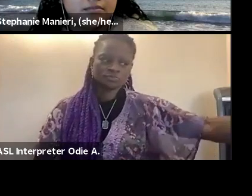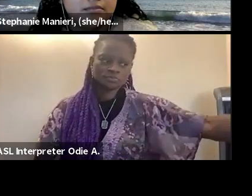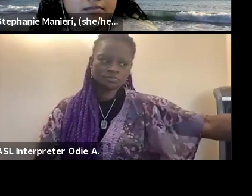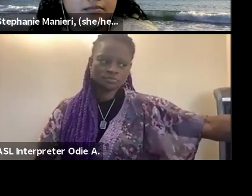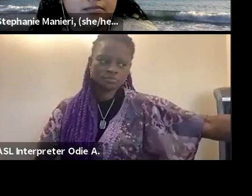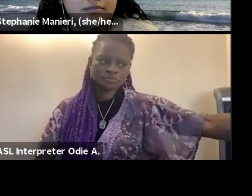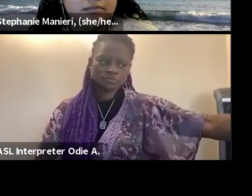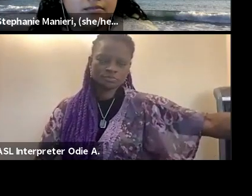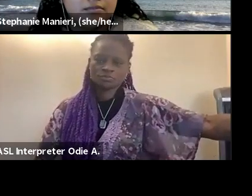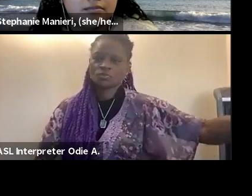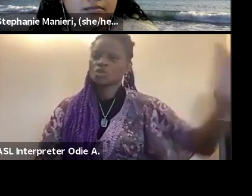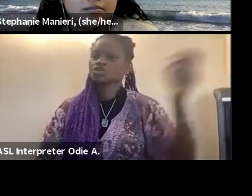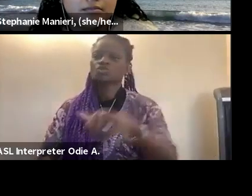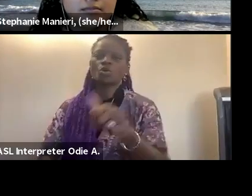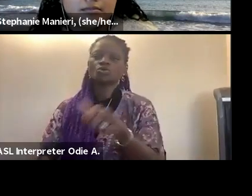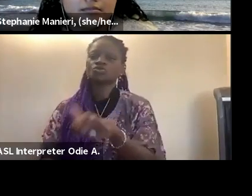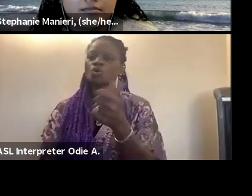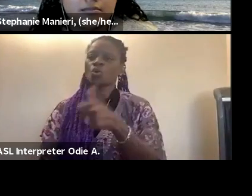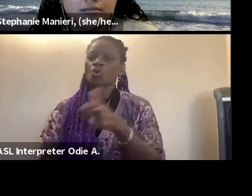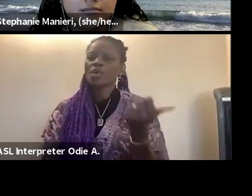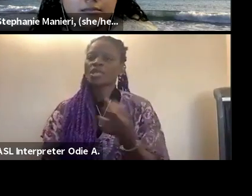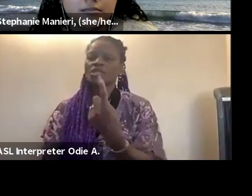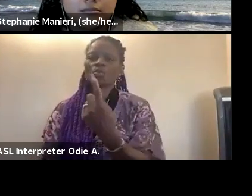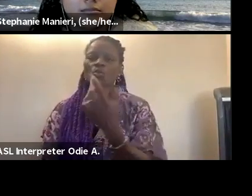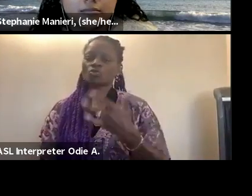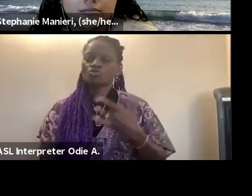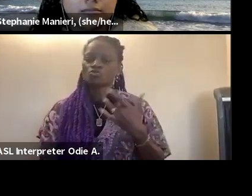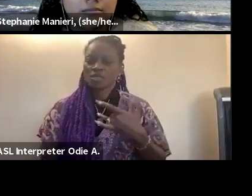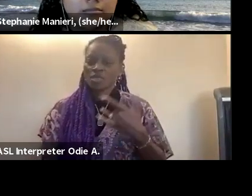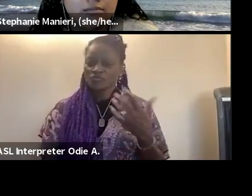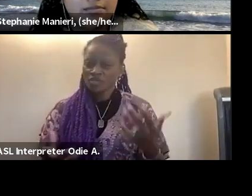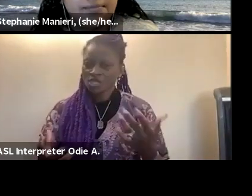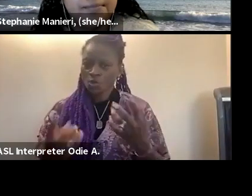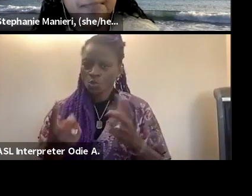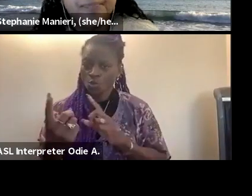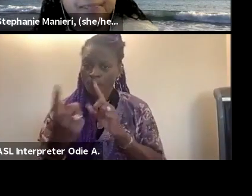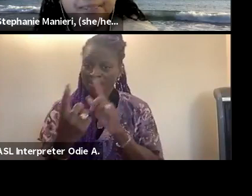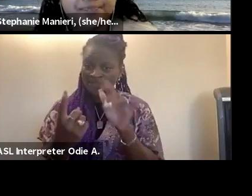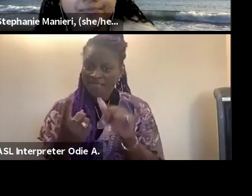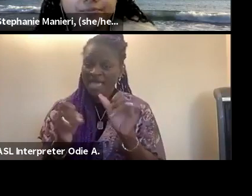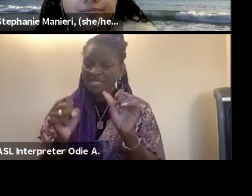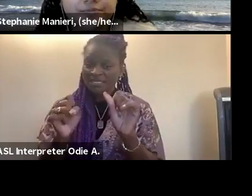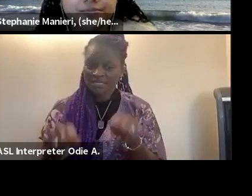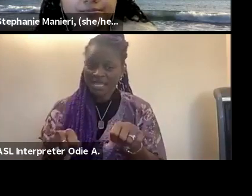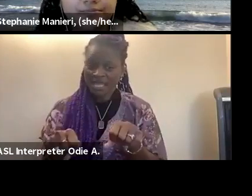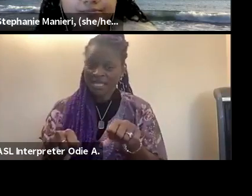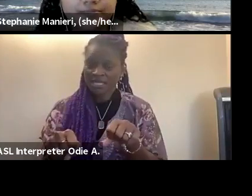they would meet those specifications can choose to do so. The alternative being status quo.